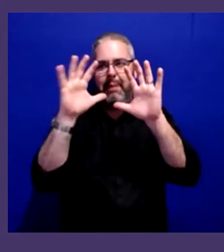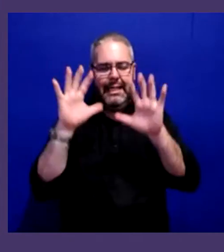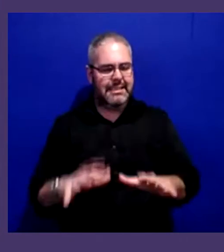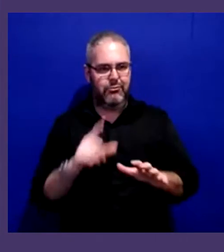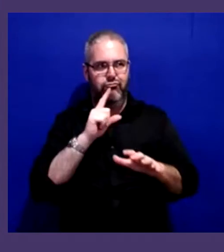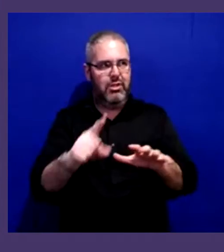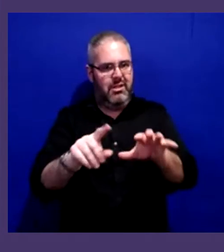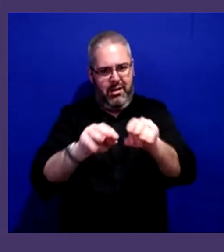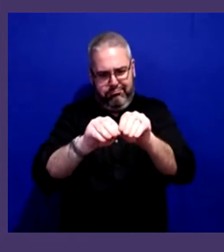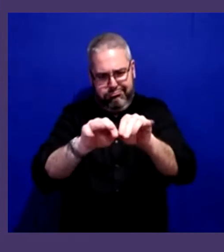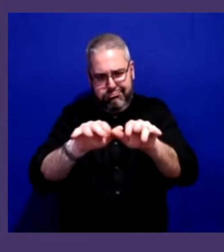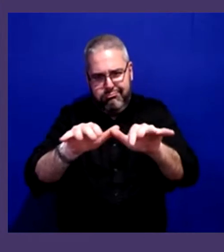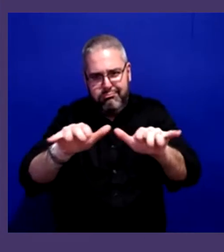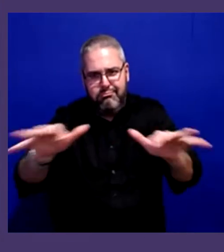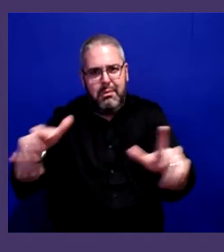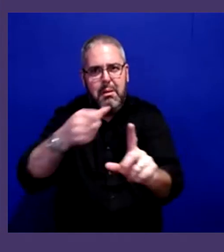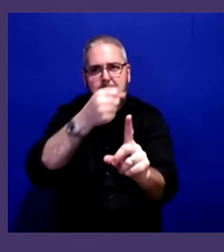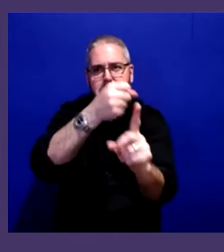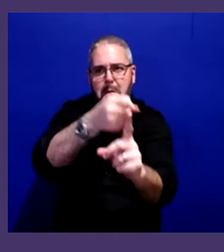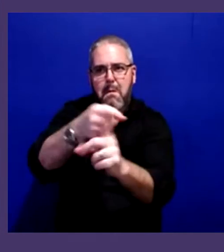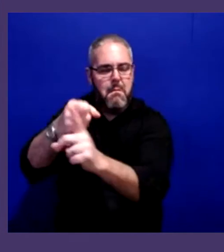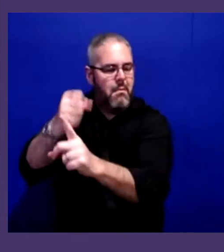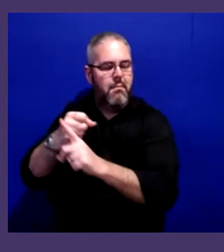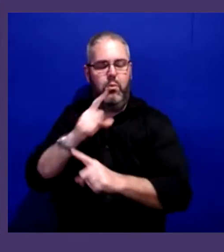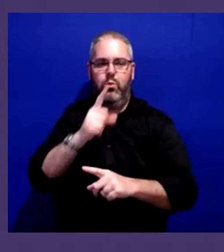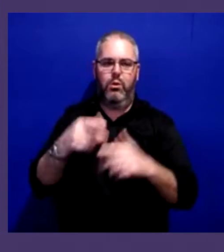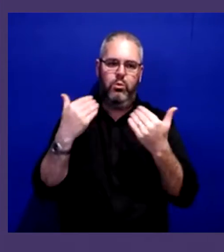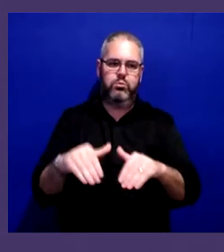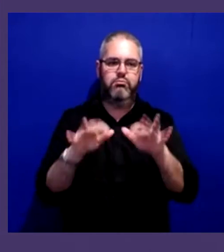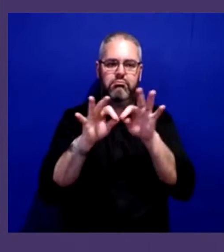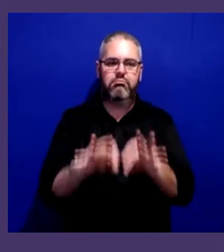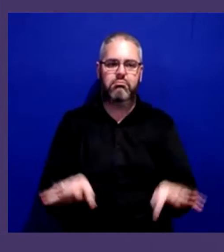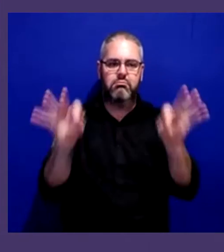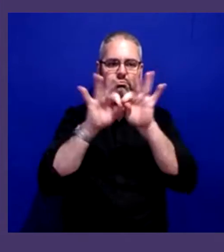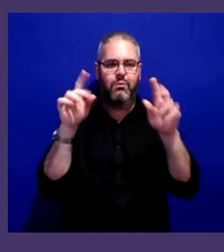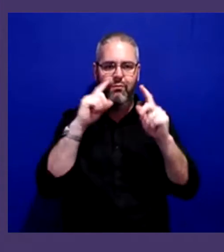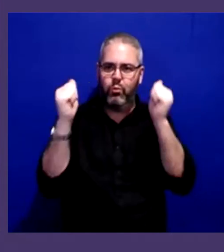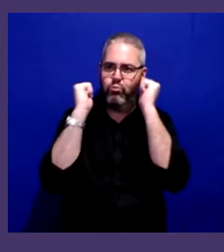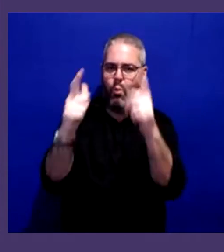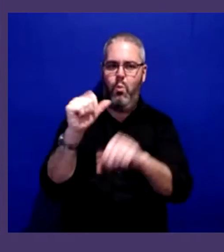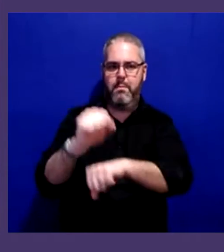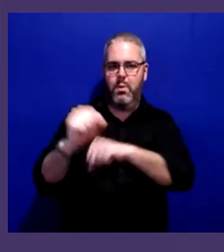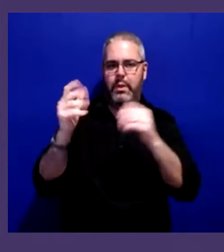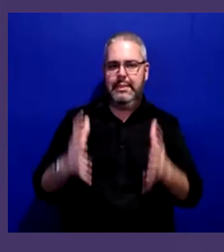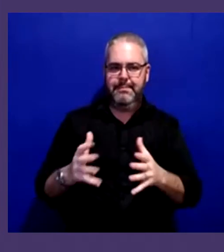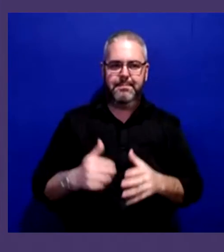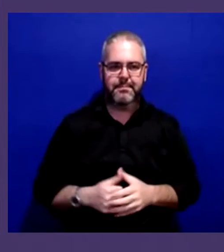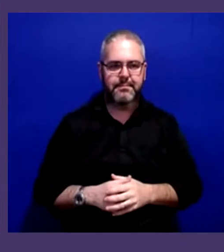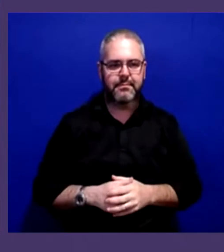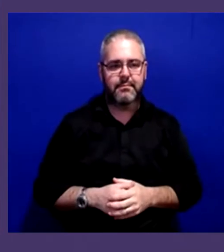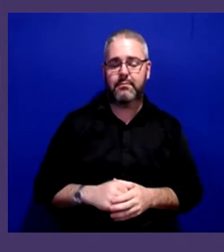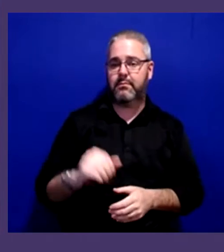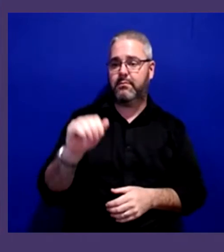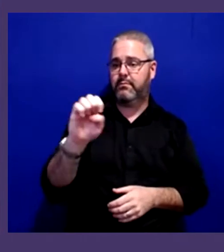is a tremendous value for every single employee. From an EY standpoint,